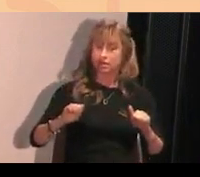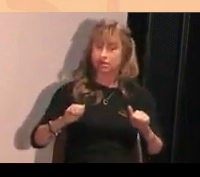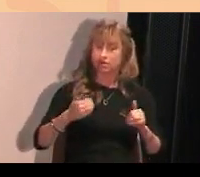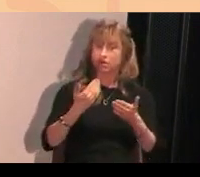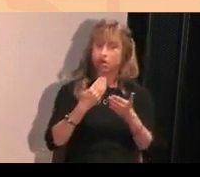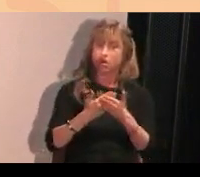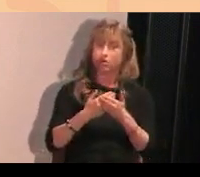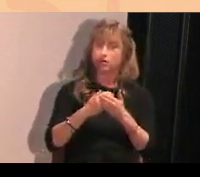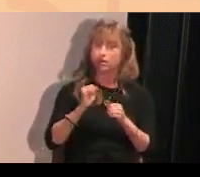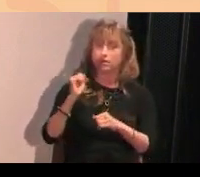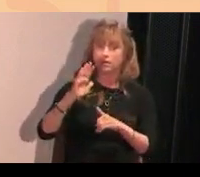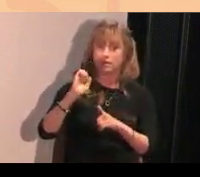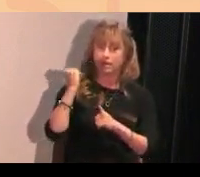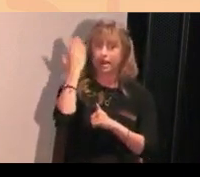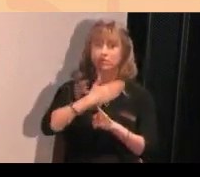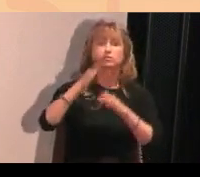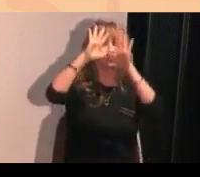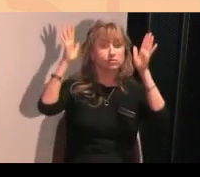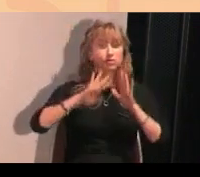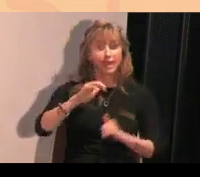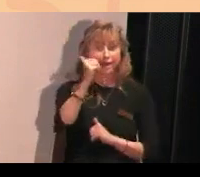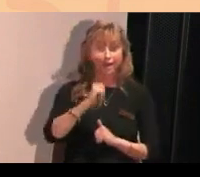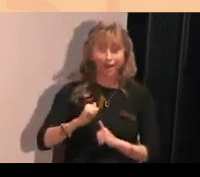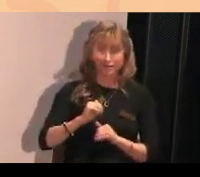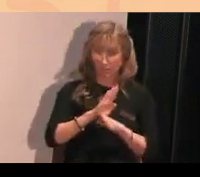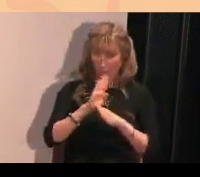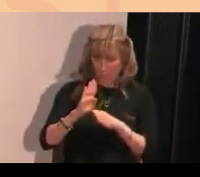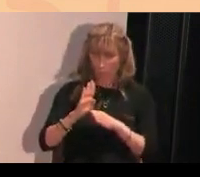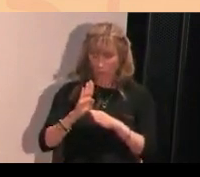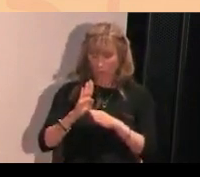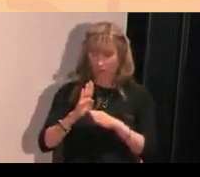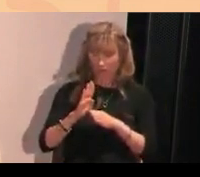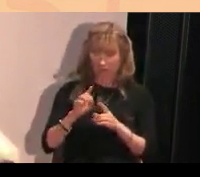and Torres Strait Islander Arts board at Council and so Lydia